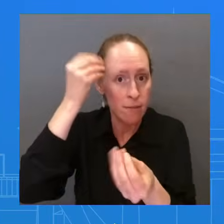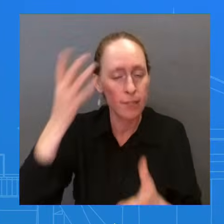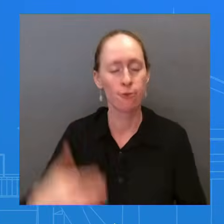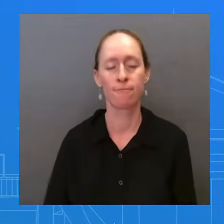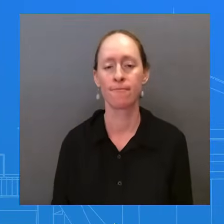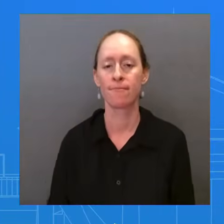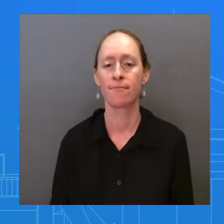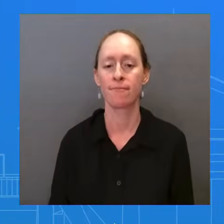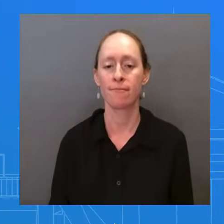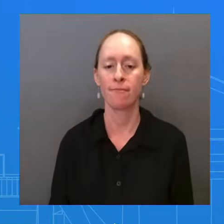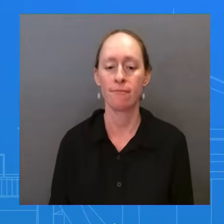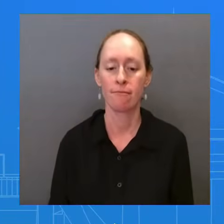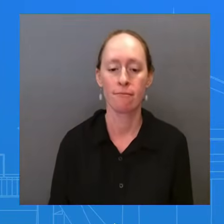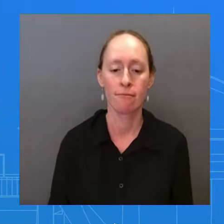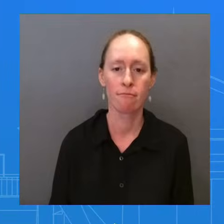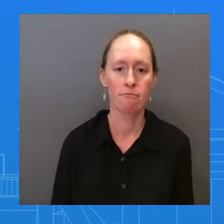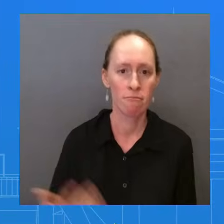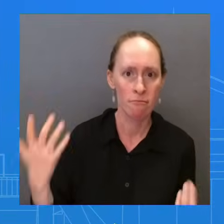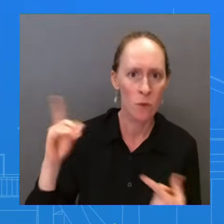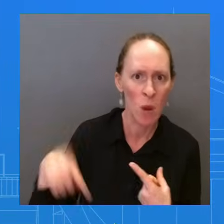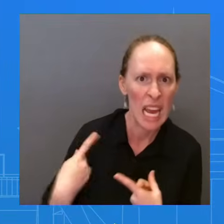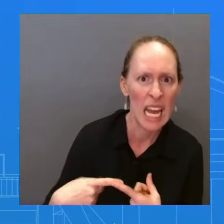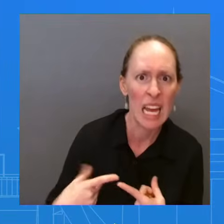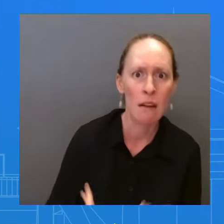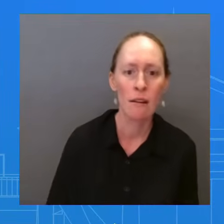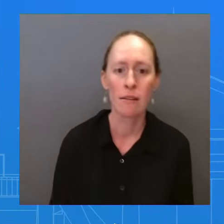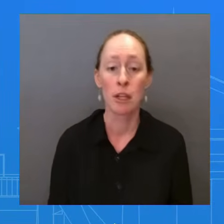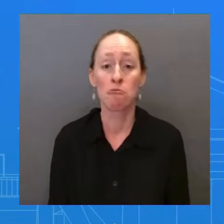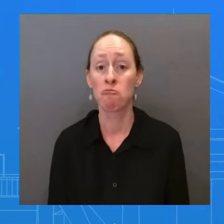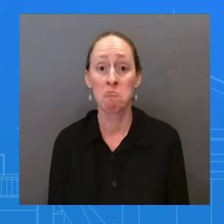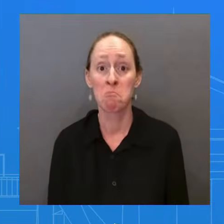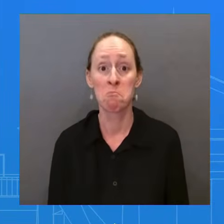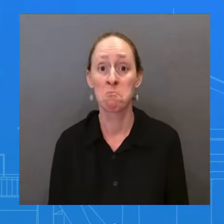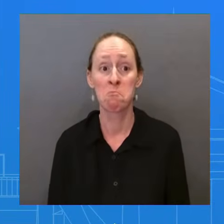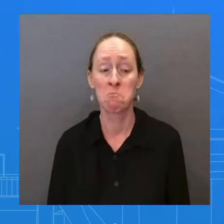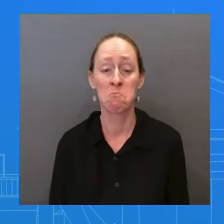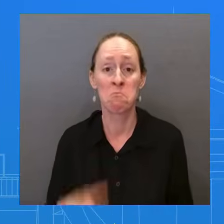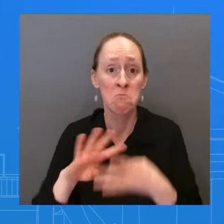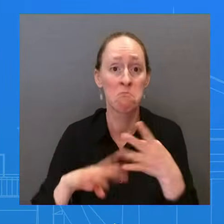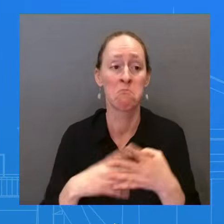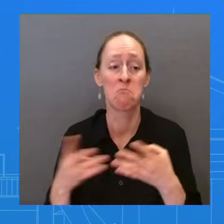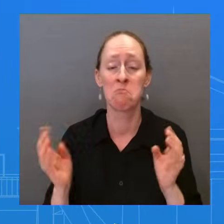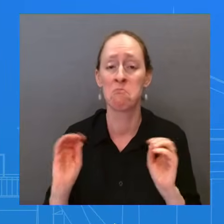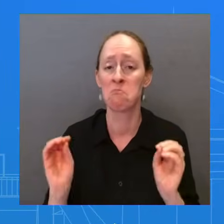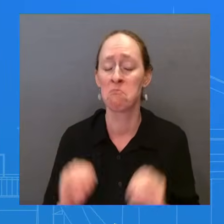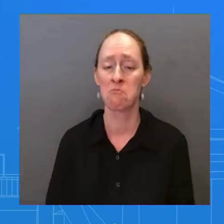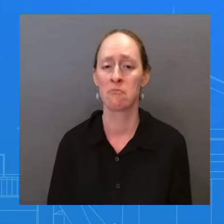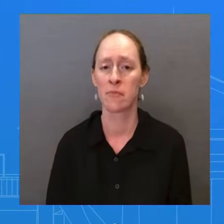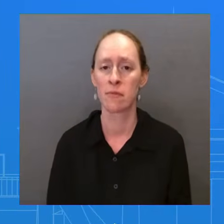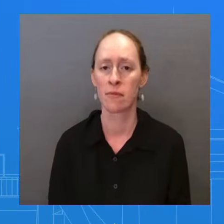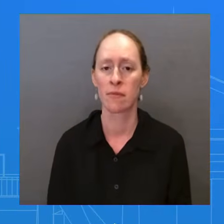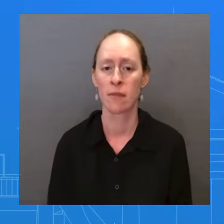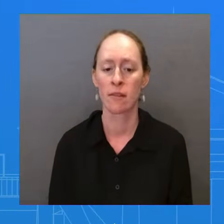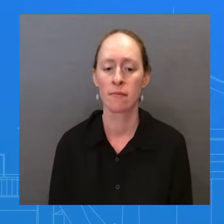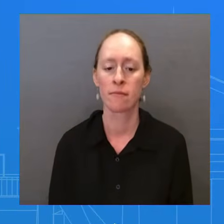what you're talking about? Mr. Kirby: I don't have a timeline for that, no. Ms. Jean-Pierre: Go ahead. The Press: Thank you, Karine. Thank you, John. This is Mushfiqul representing South Asia Perspectives.